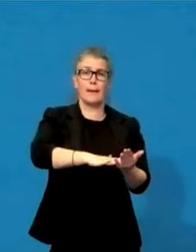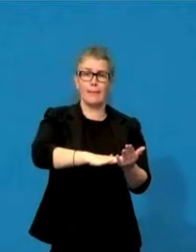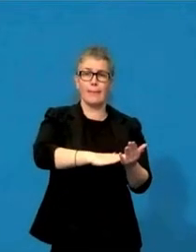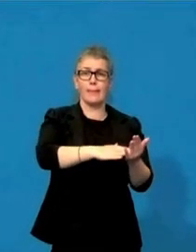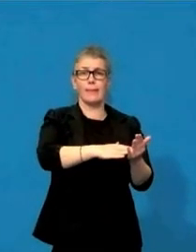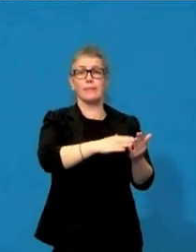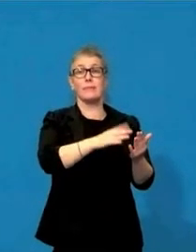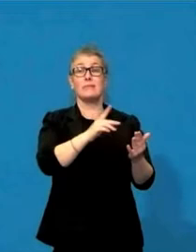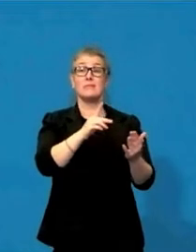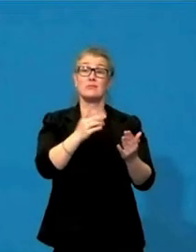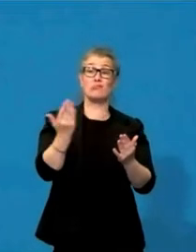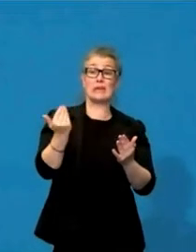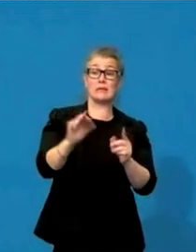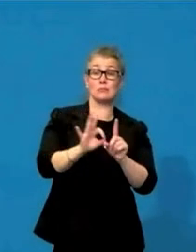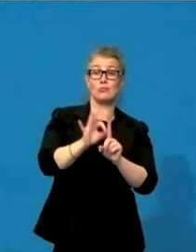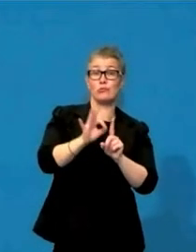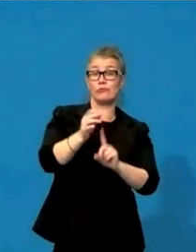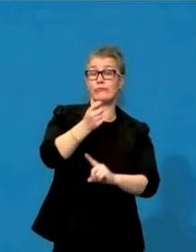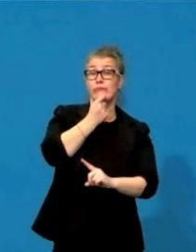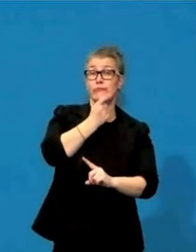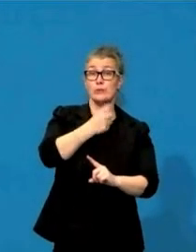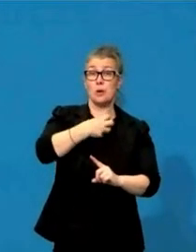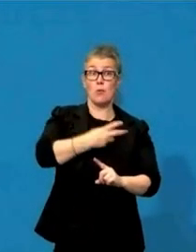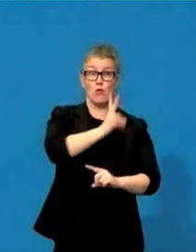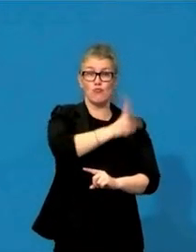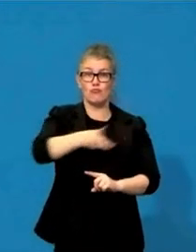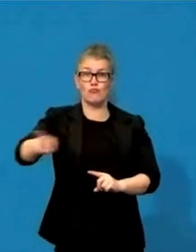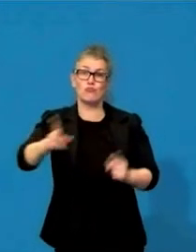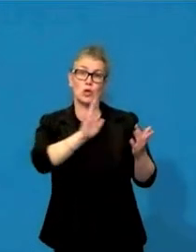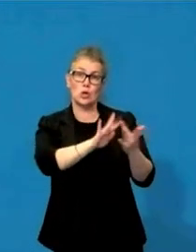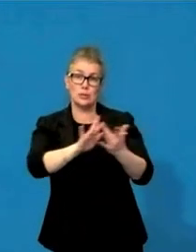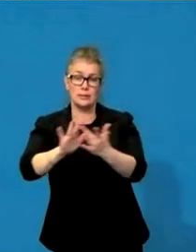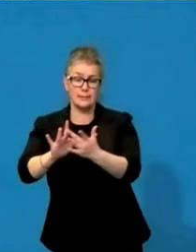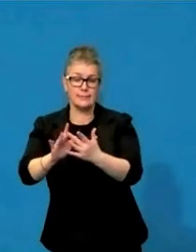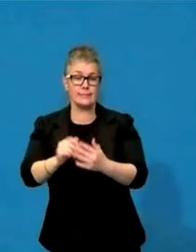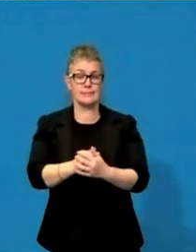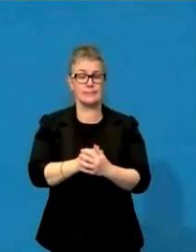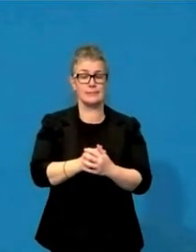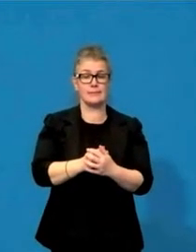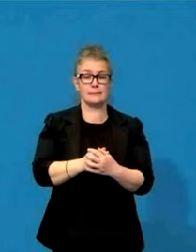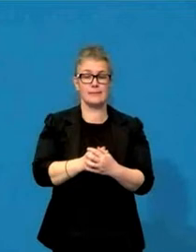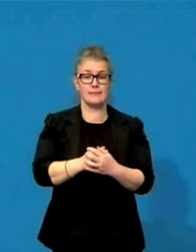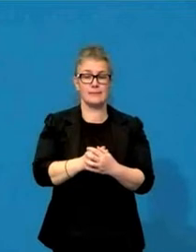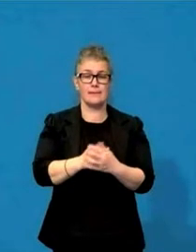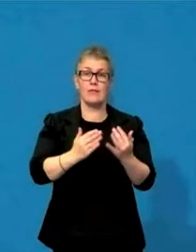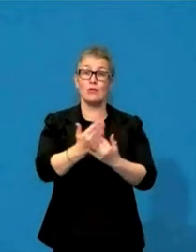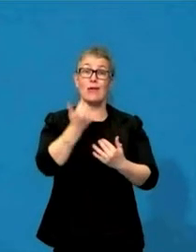better, so we are having regular contact with them through fortnightly visits or